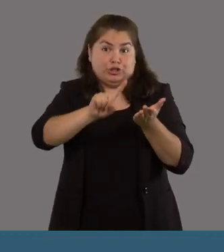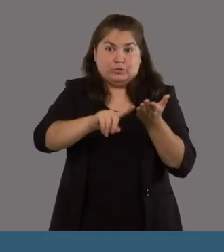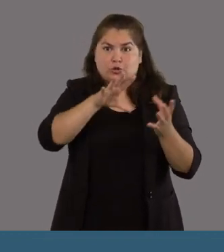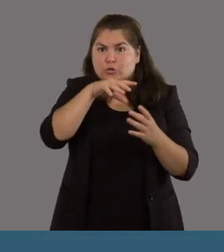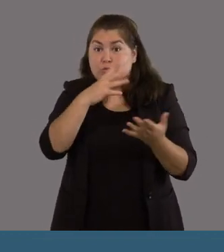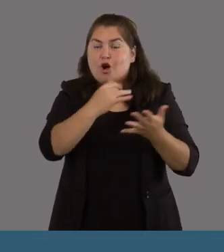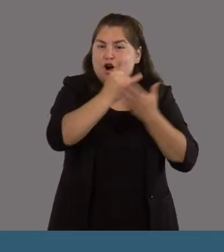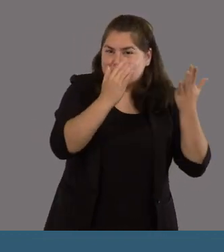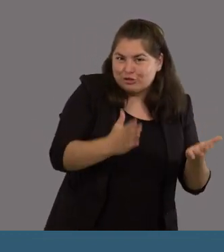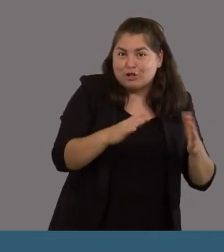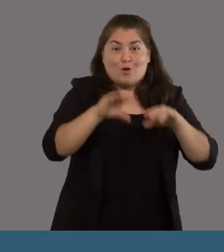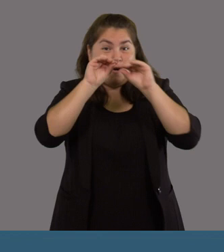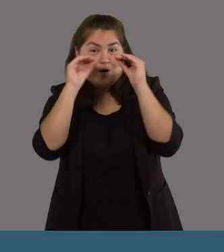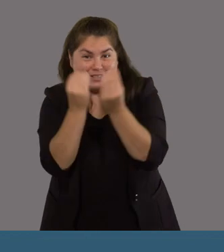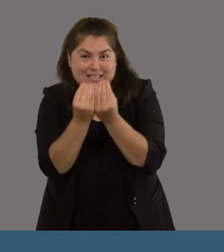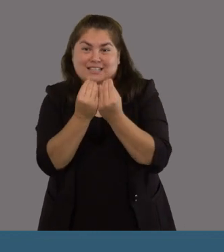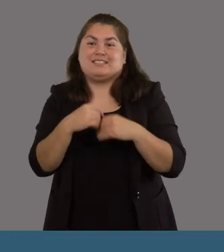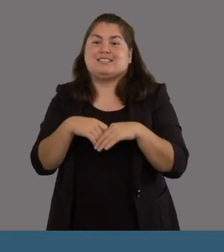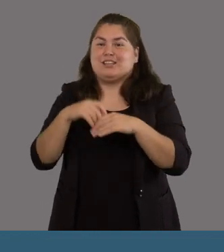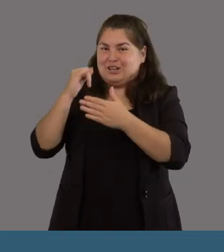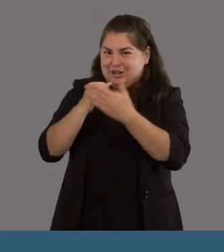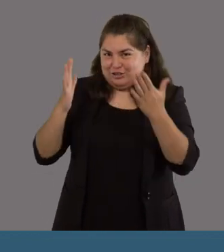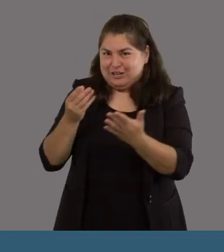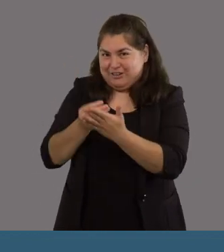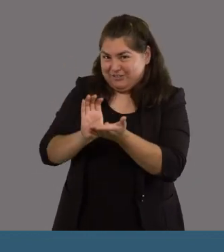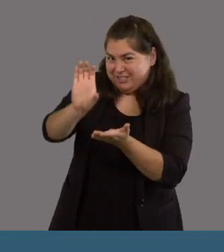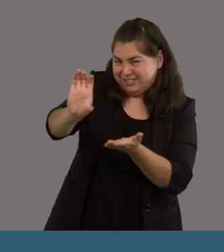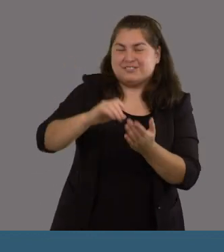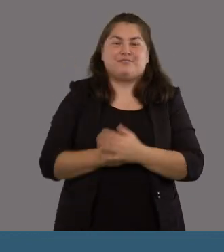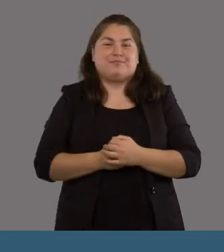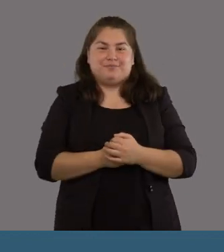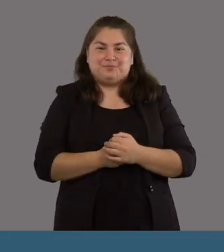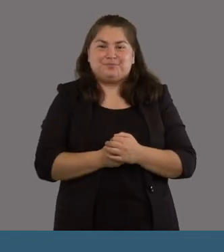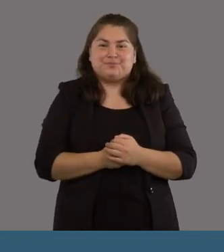included artists, organizations, and arts funders. Participants were engaged through